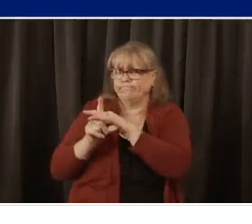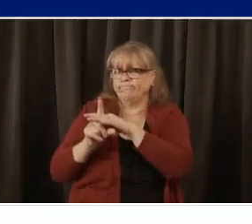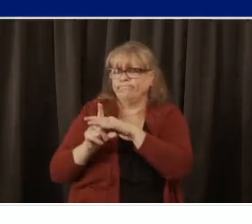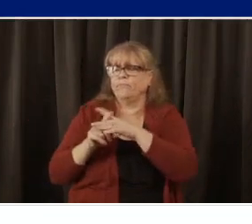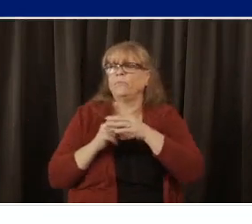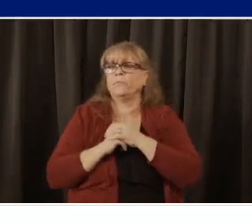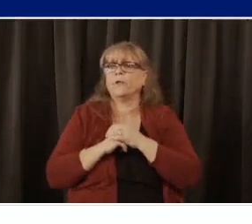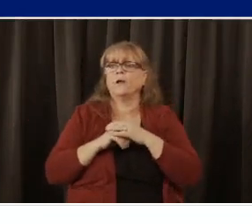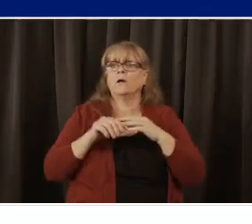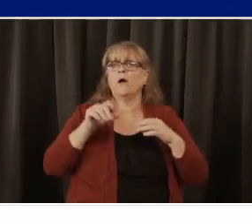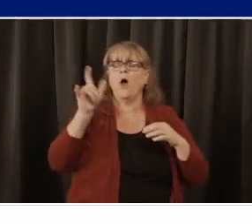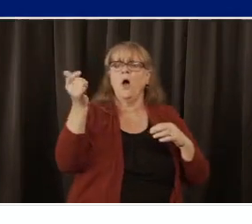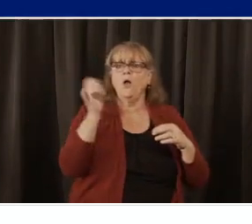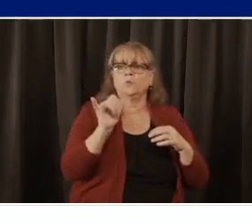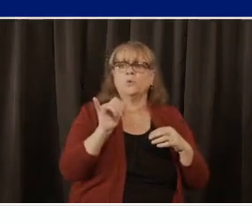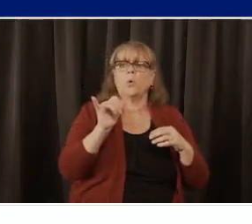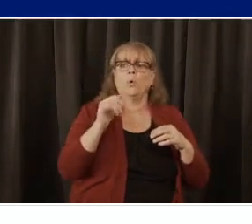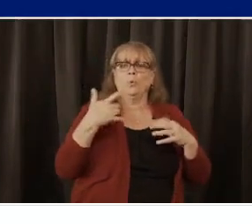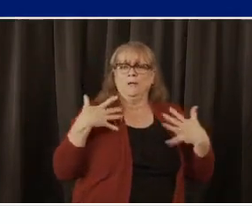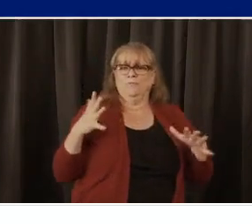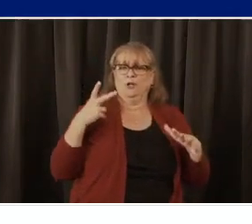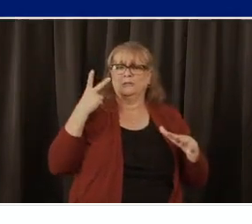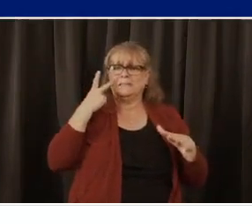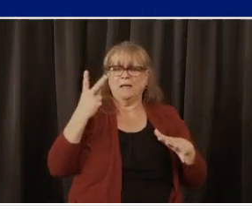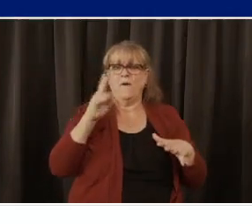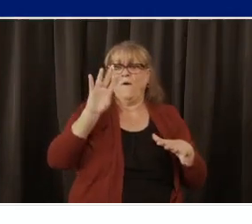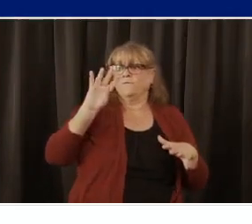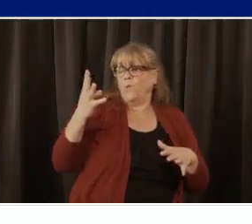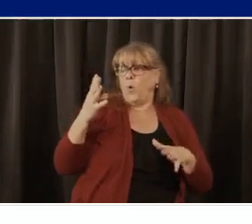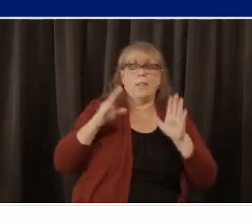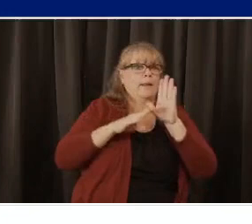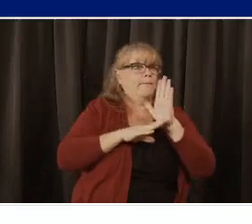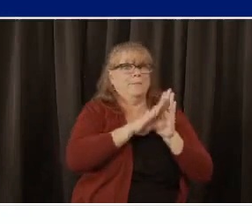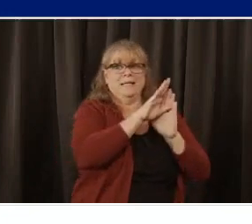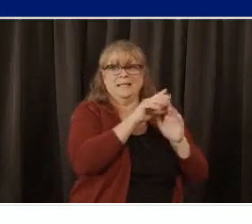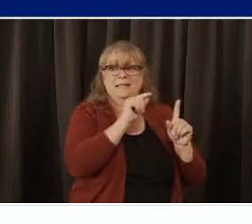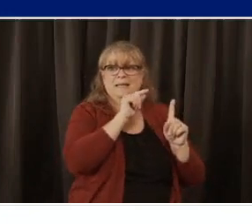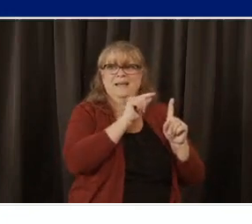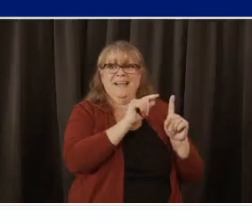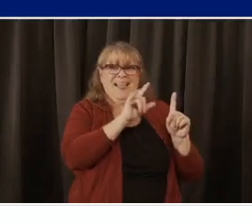case cases, case distribution and hospitalization distribution is looking different by age groups.